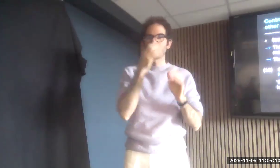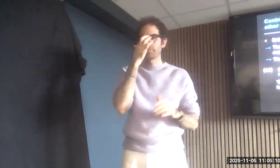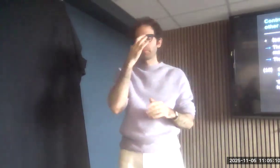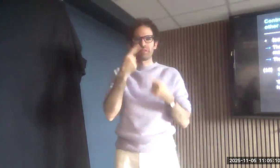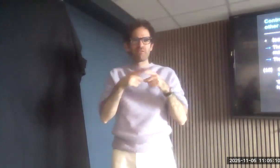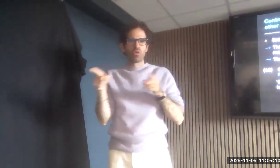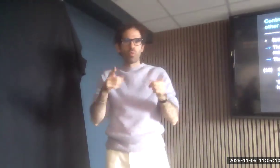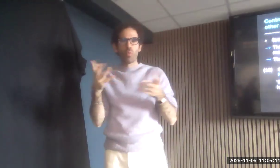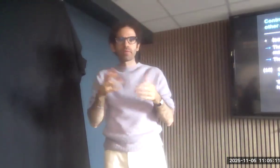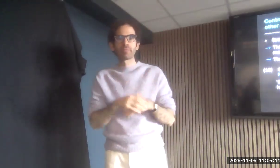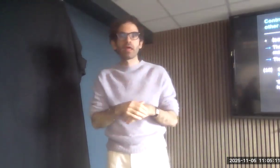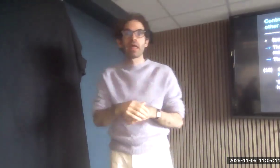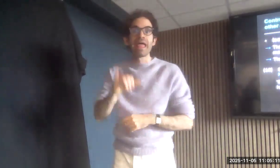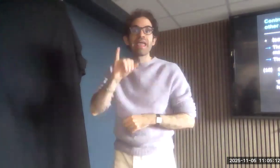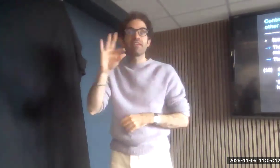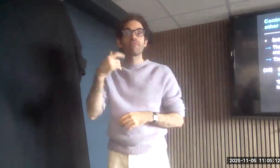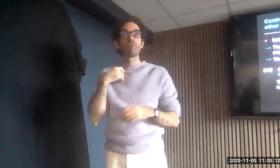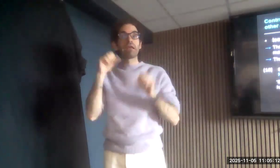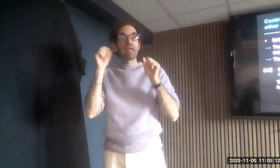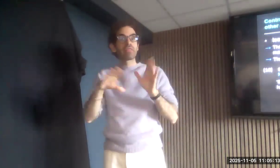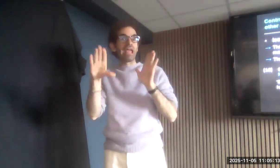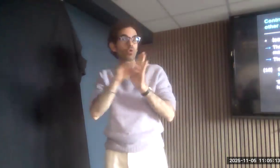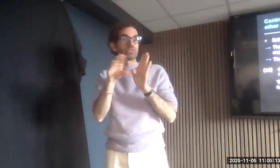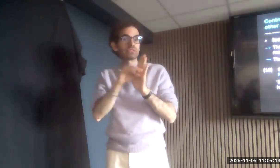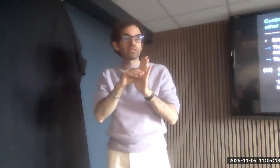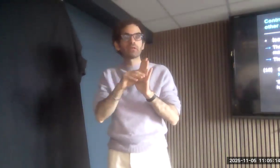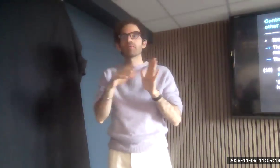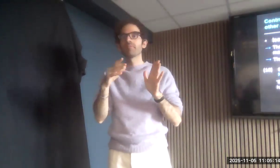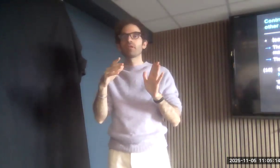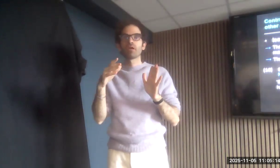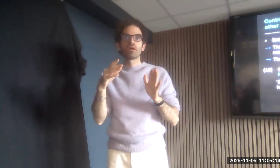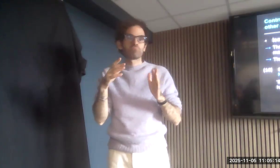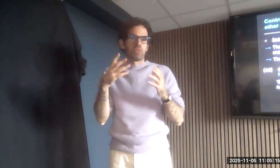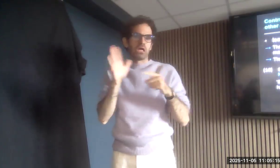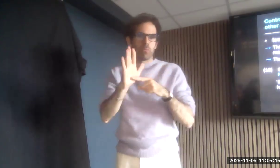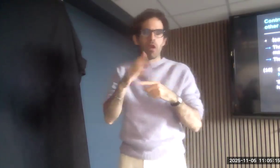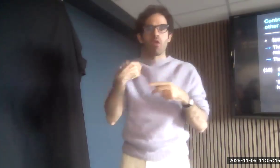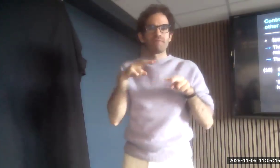So I'd like to talk a little bit about iconicity as it relates to the causative GIVE